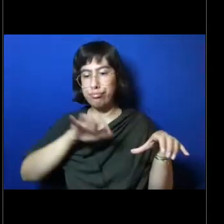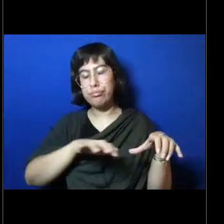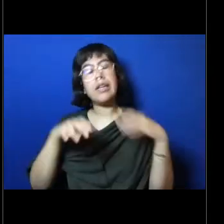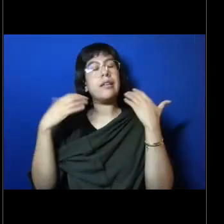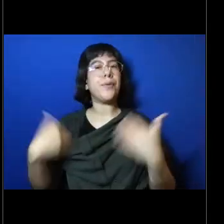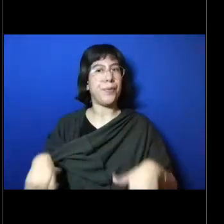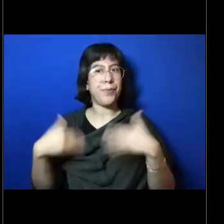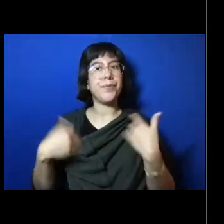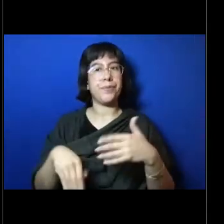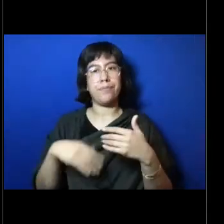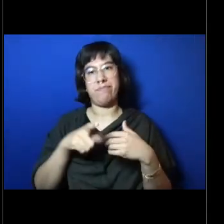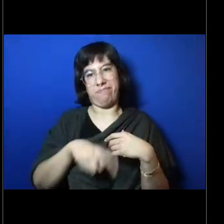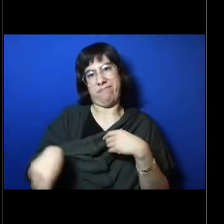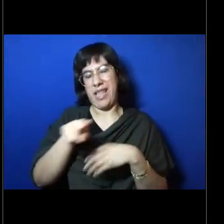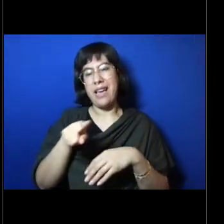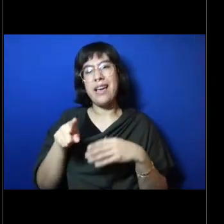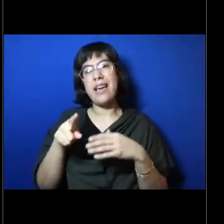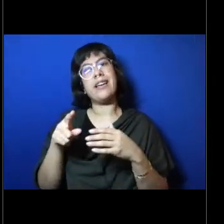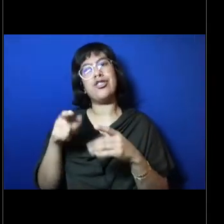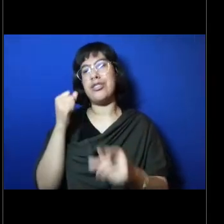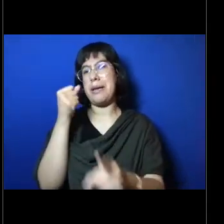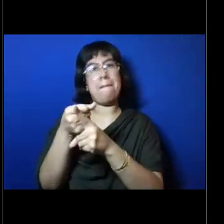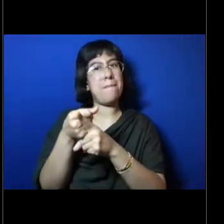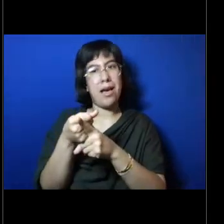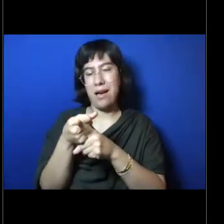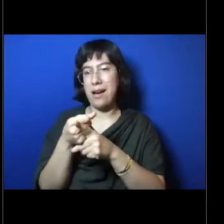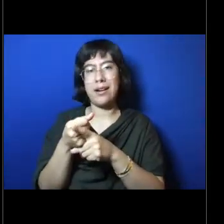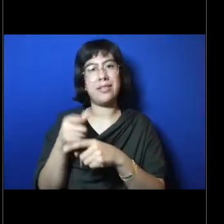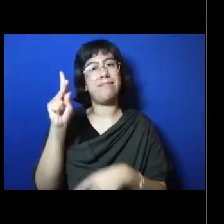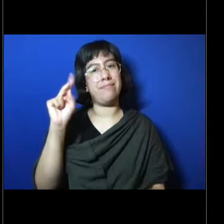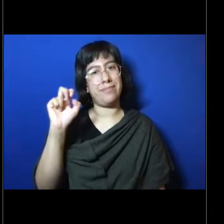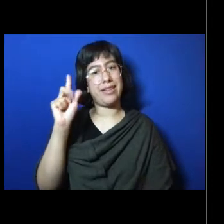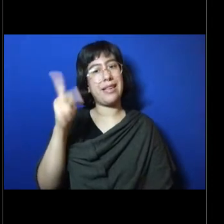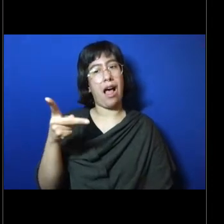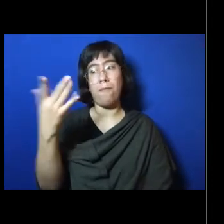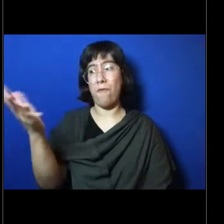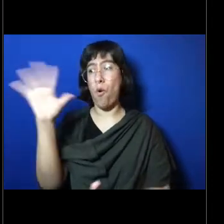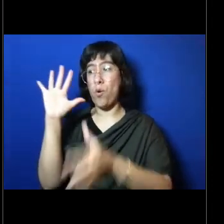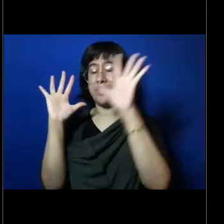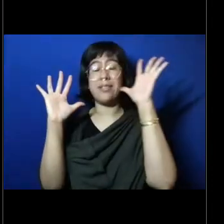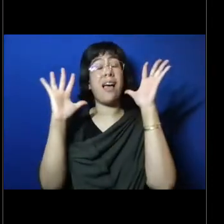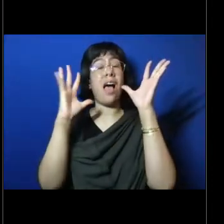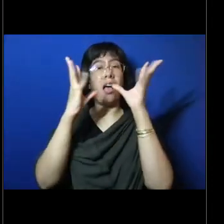they then graze down the entire kelp forest and we end up with just rocks with urchins on it